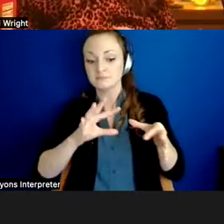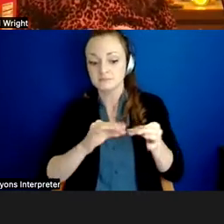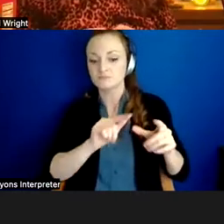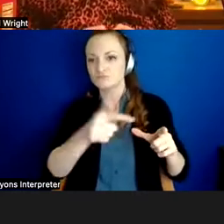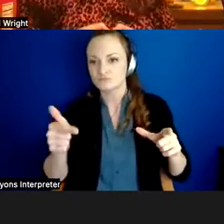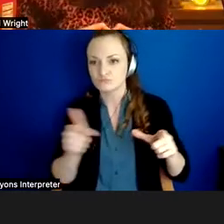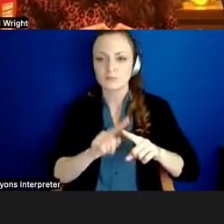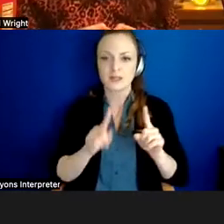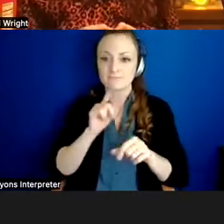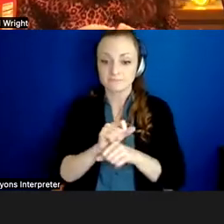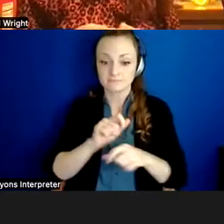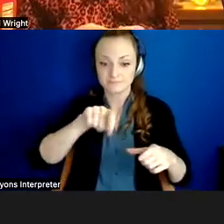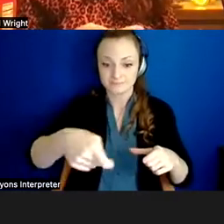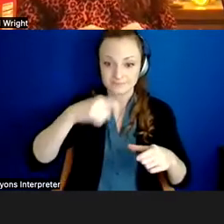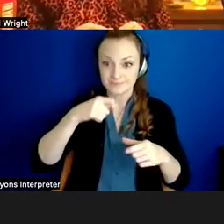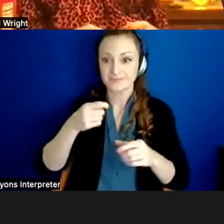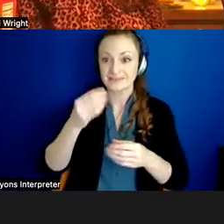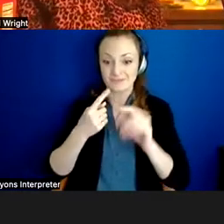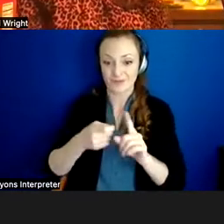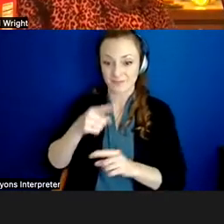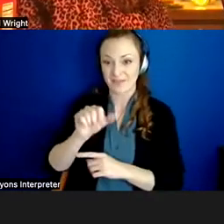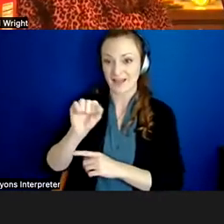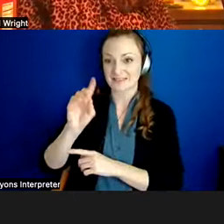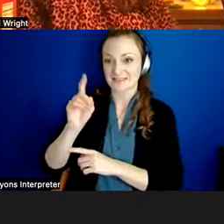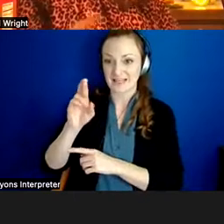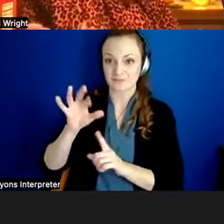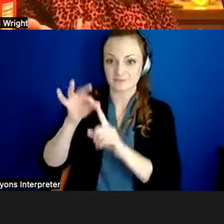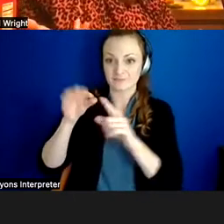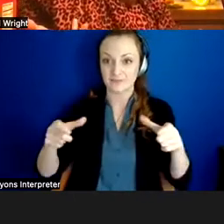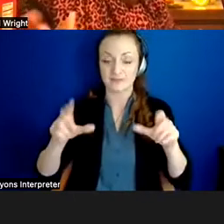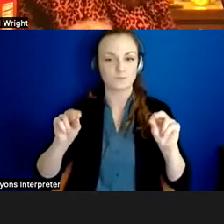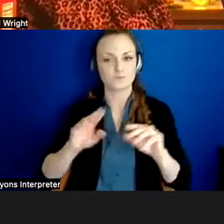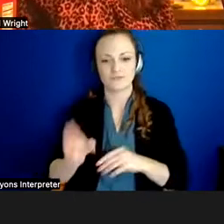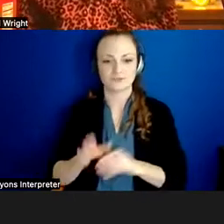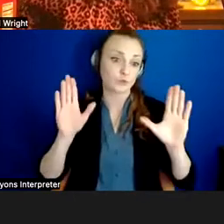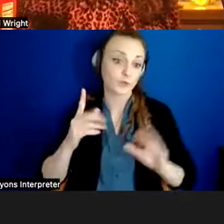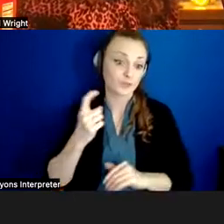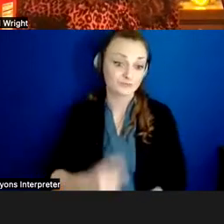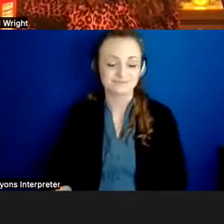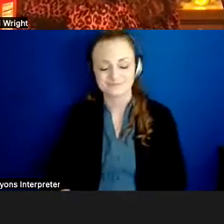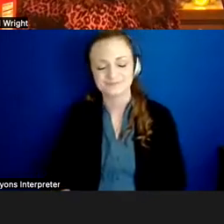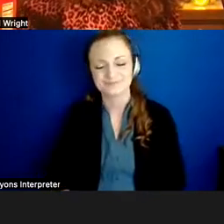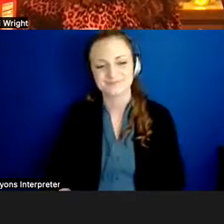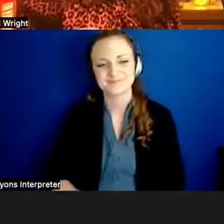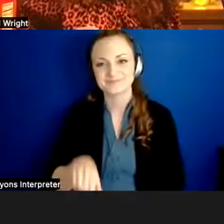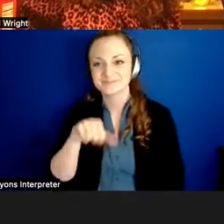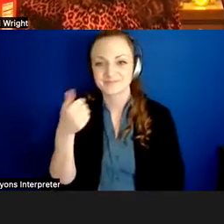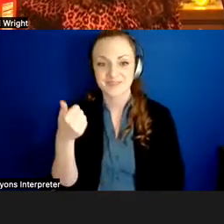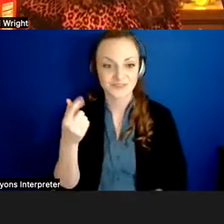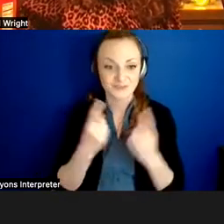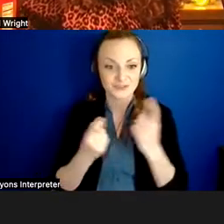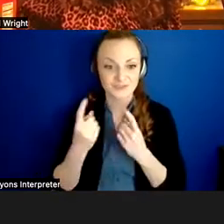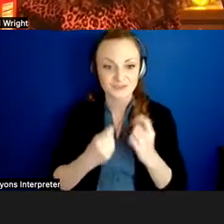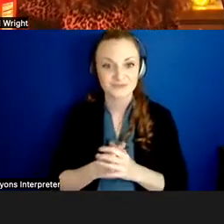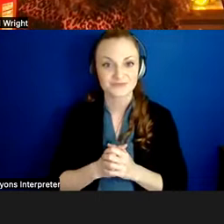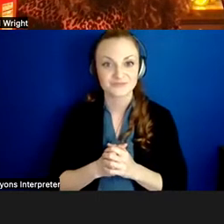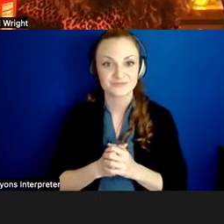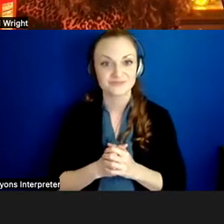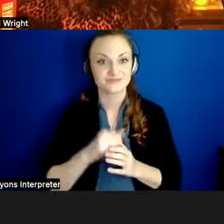19:32:04 a great question, Anything else, any other? This is Josie Gillen, and I have